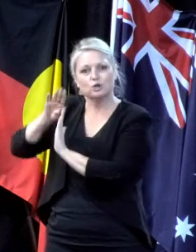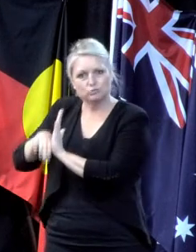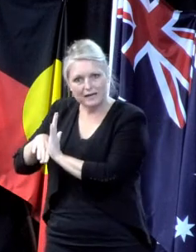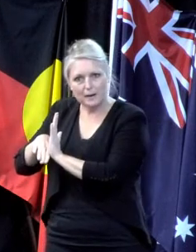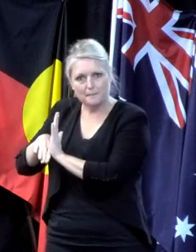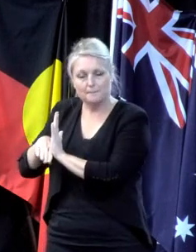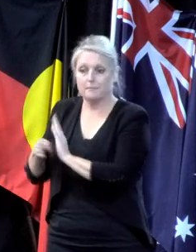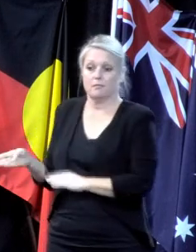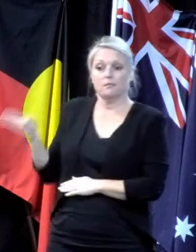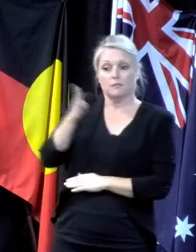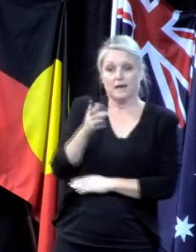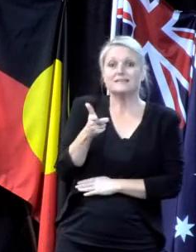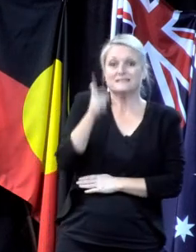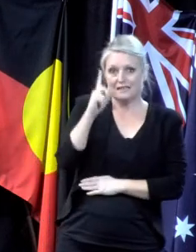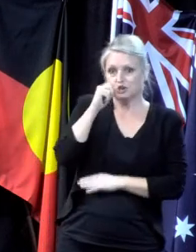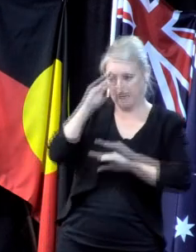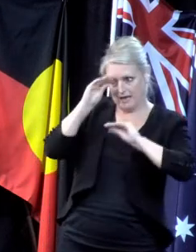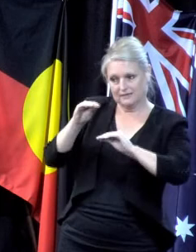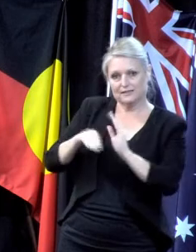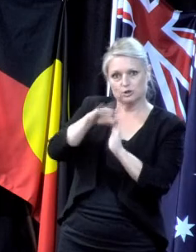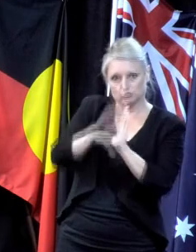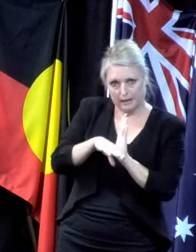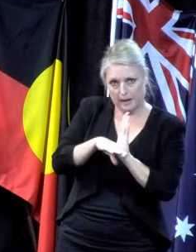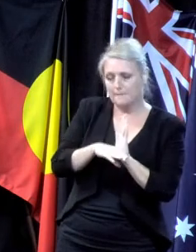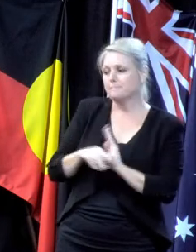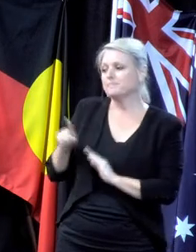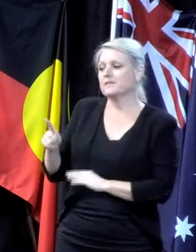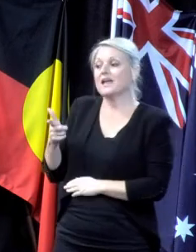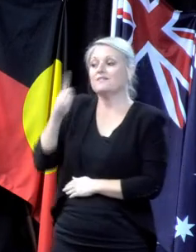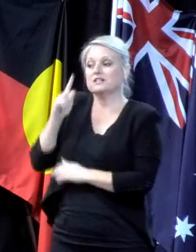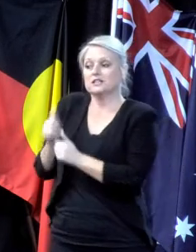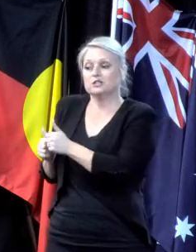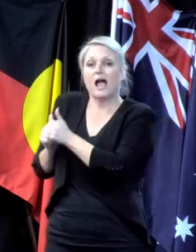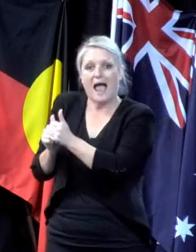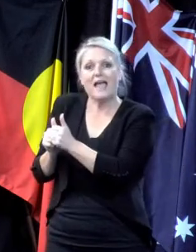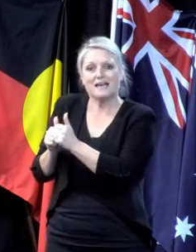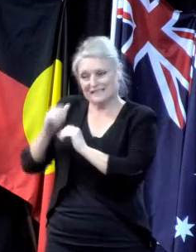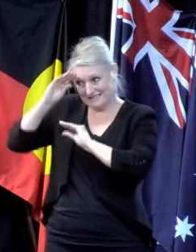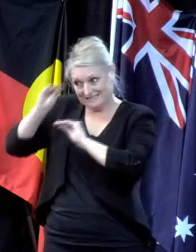If – if a teacher aide is teaching the curriculum, well, that is a breach of their EB. They are unable to do that.